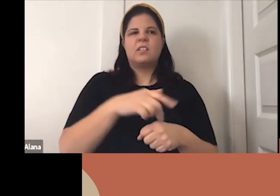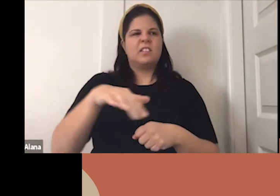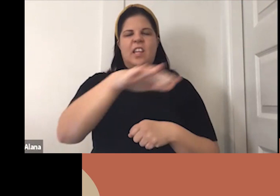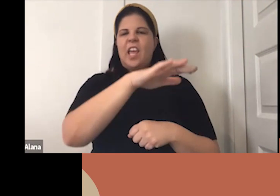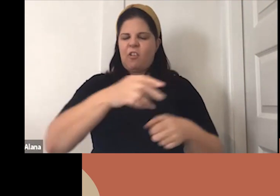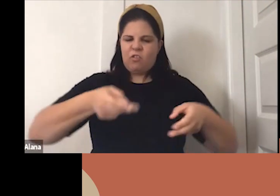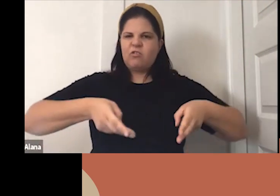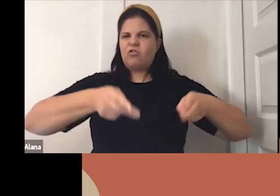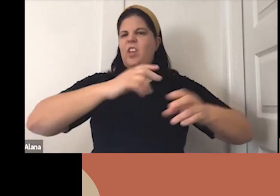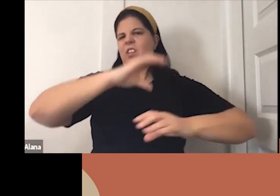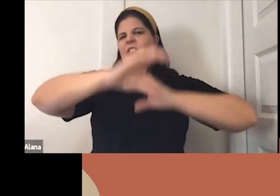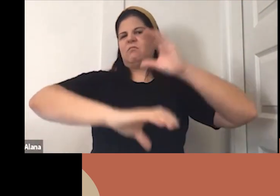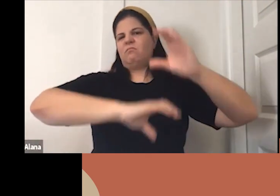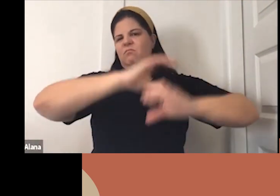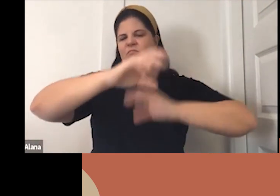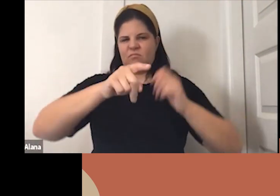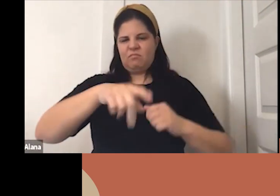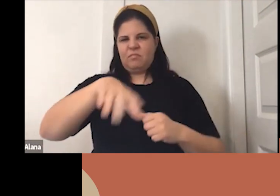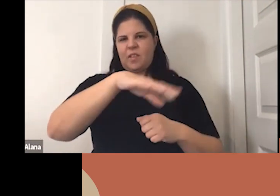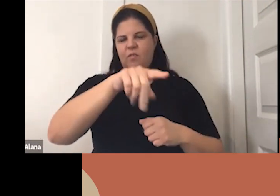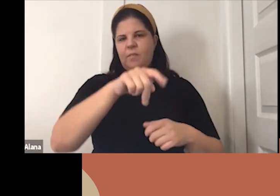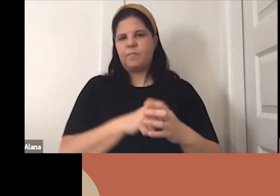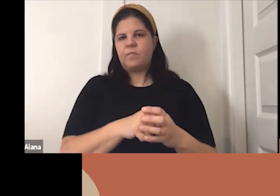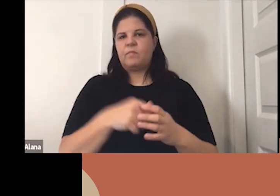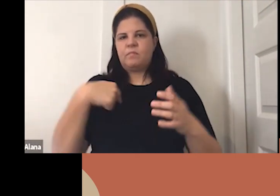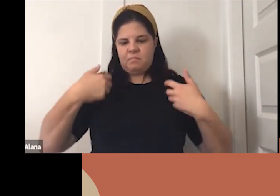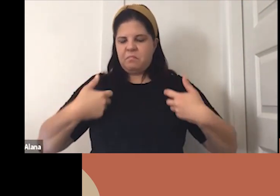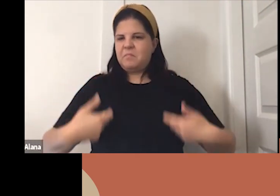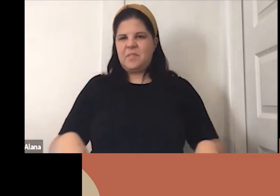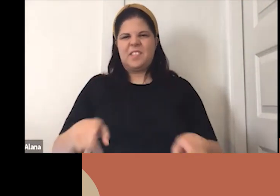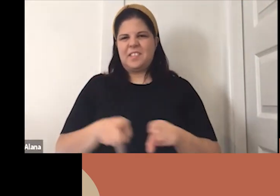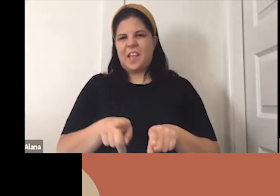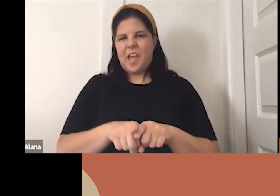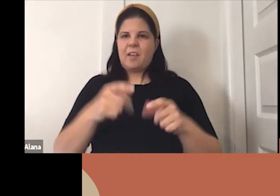street. I'm wearing the same long, glamorous dress.